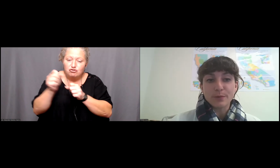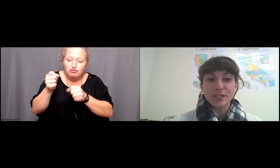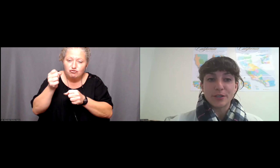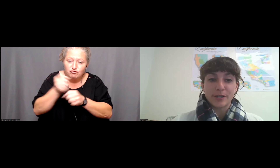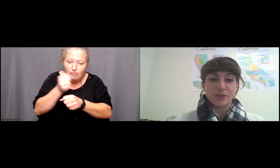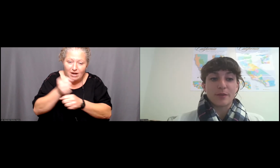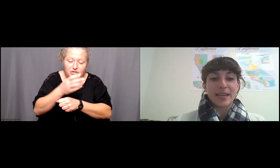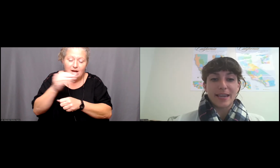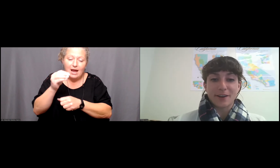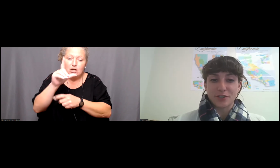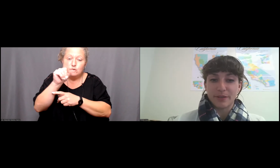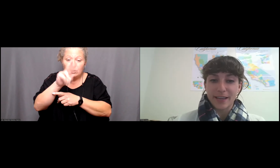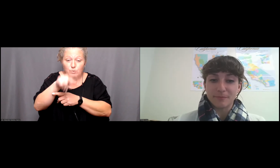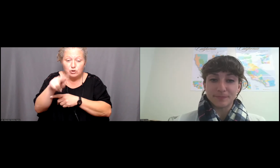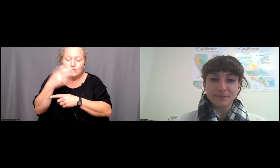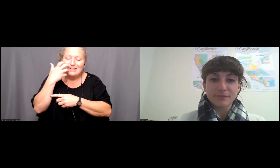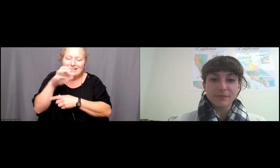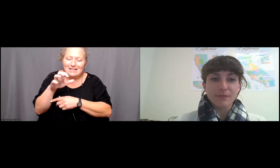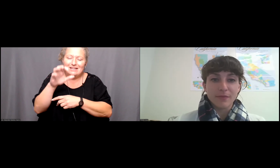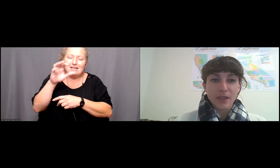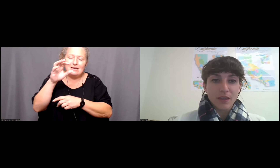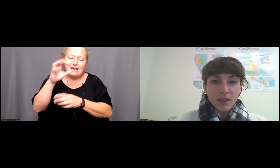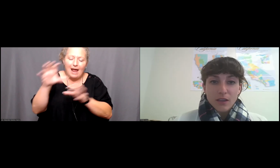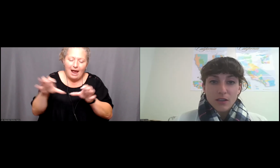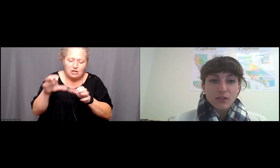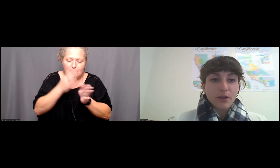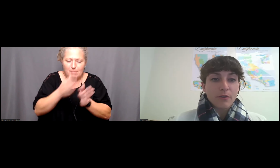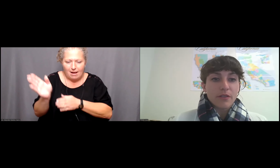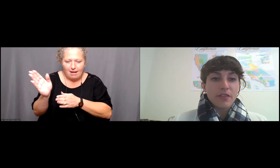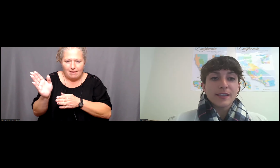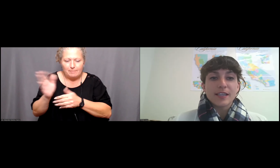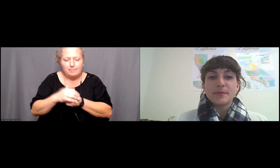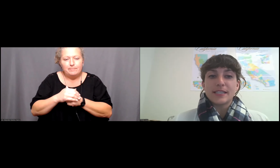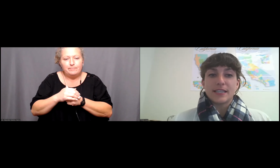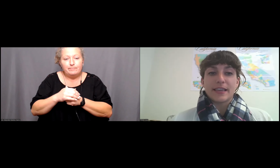extreme heat action plan. So this update to the